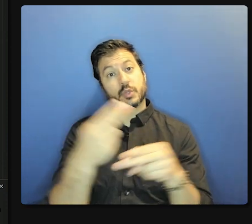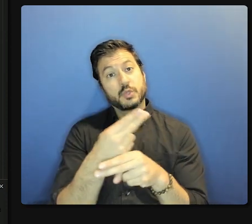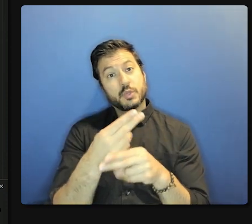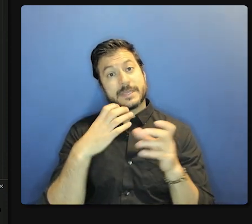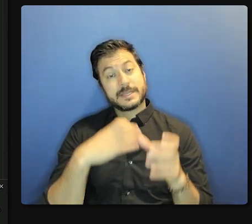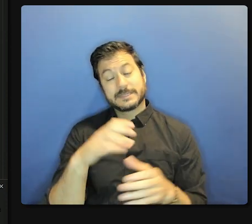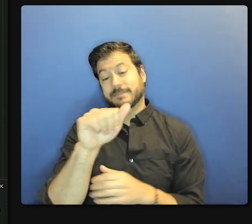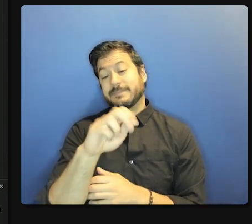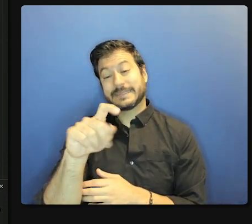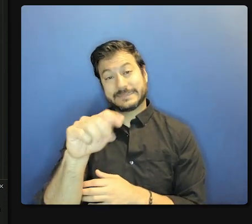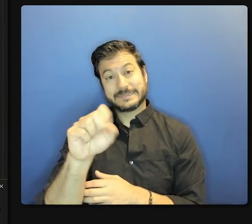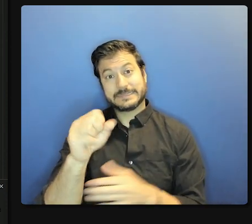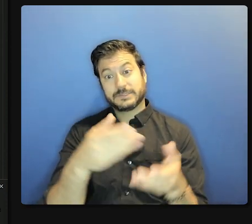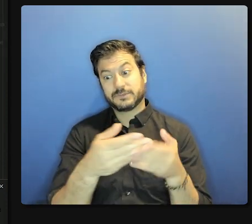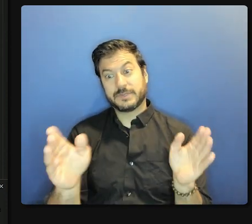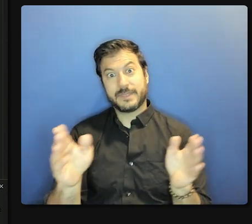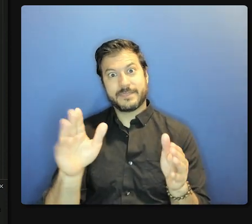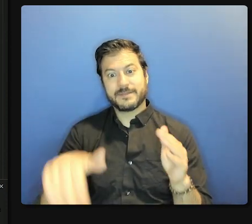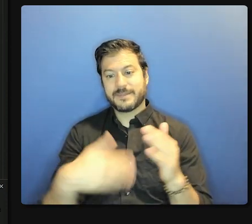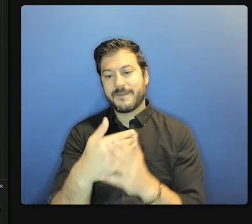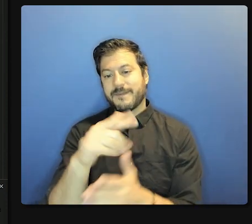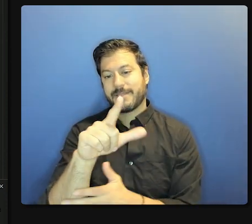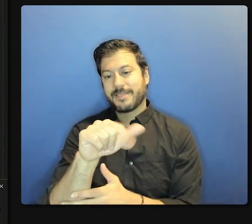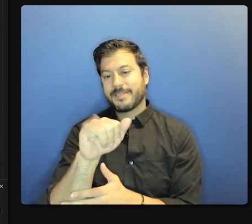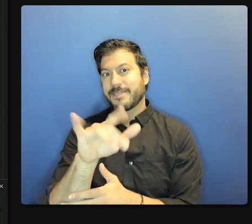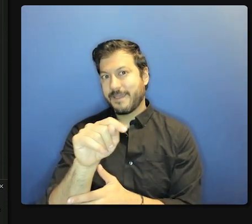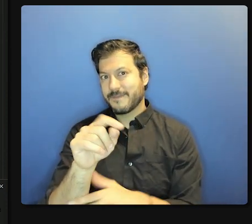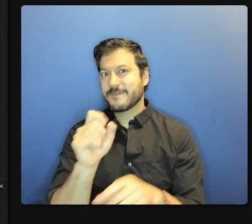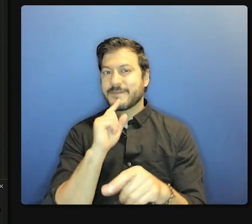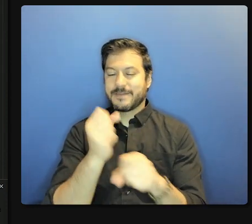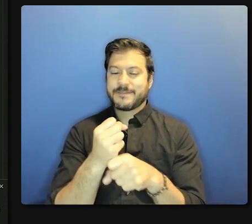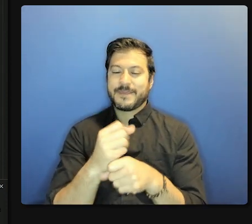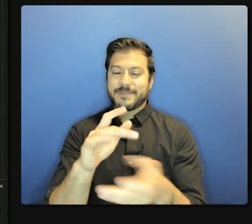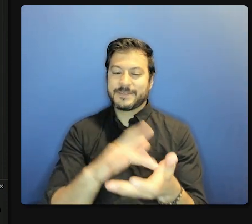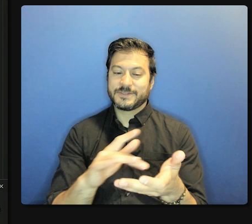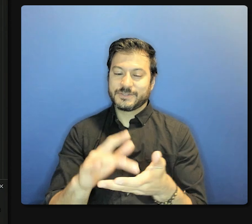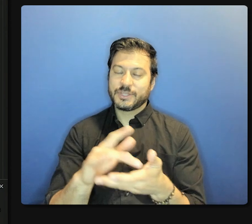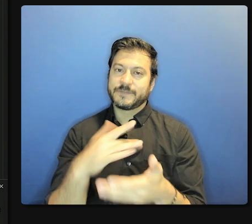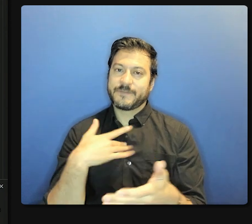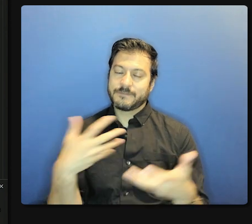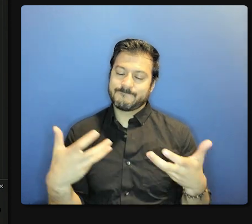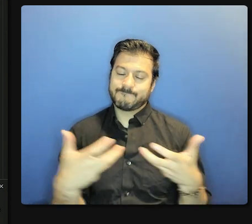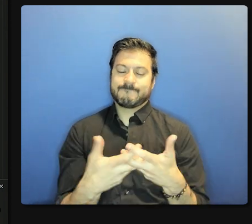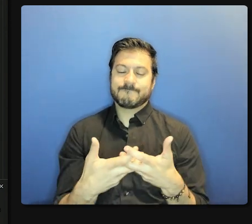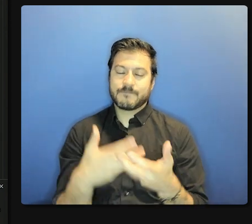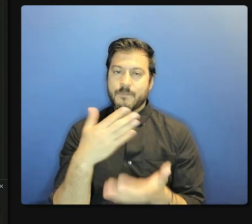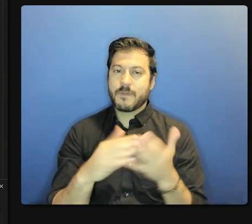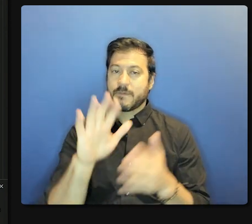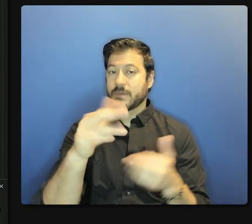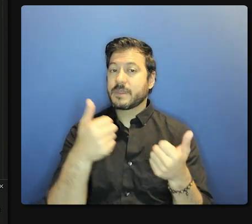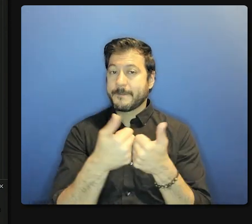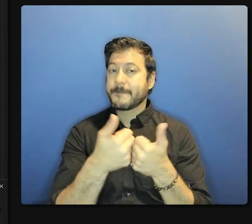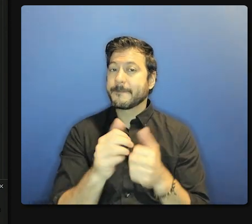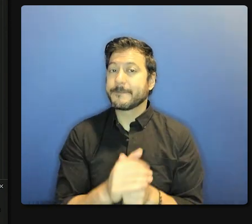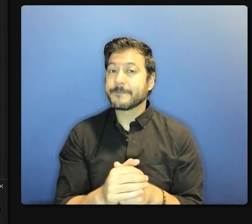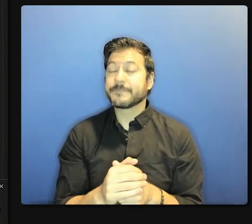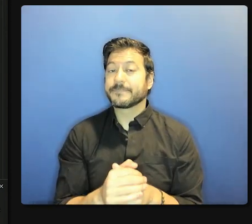When you leverage custom assets across the entire layout, you can make the touch controls feel like a cohesive part of your game.